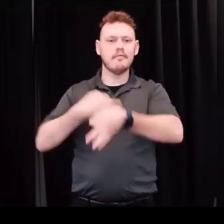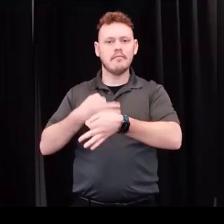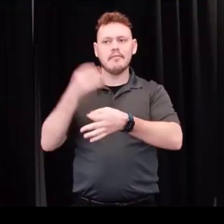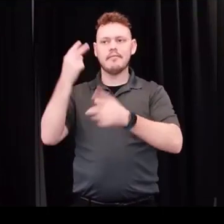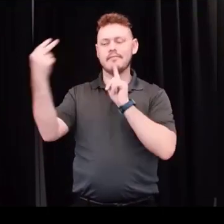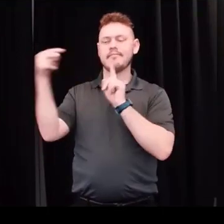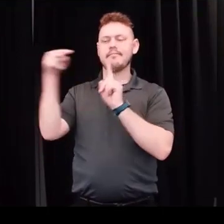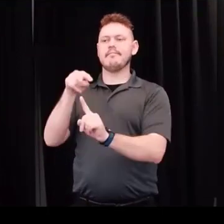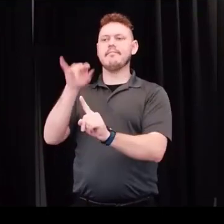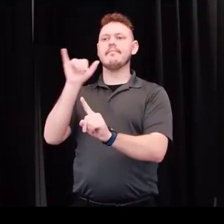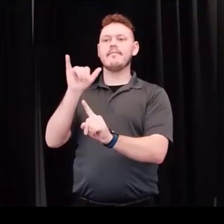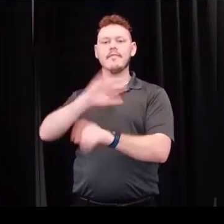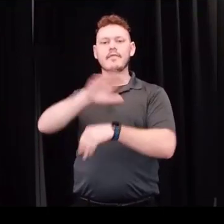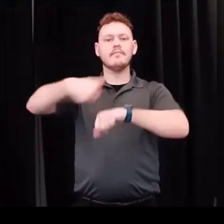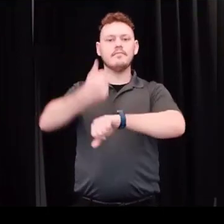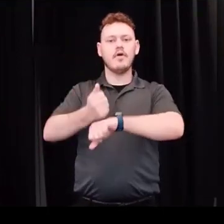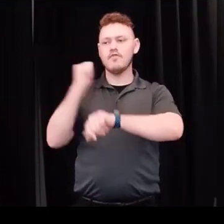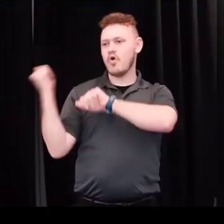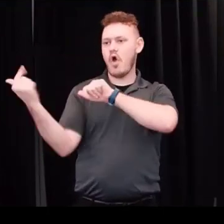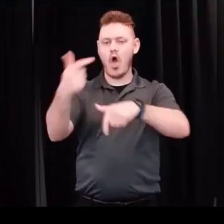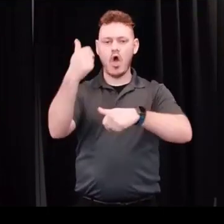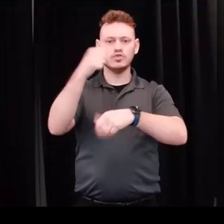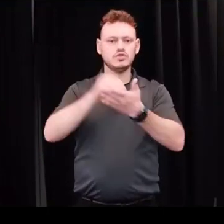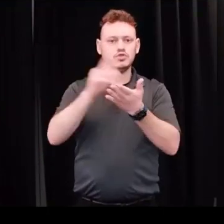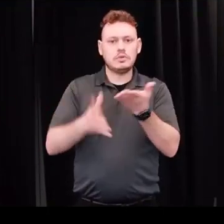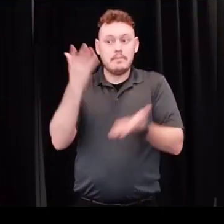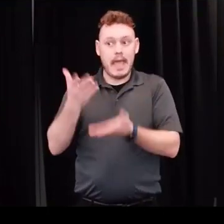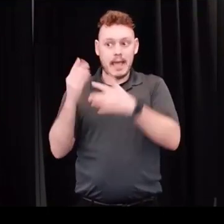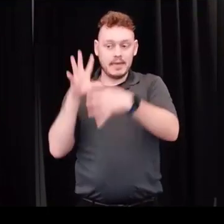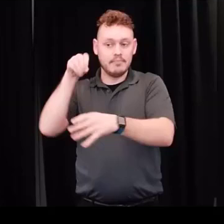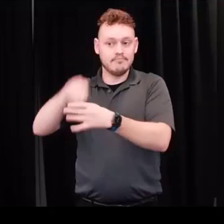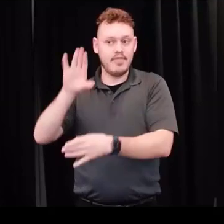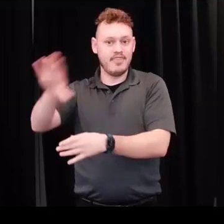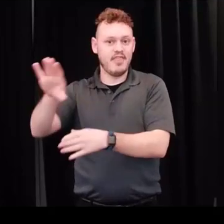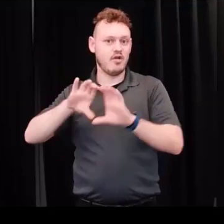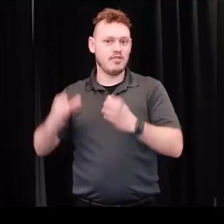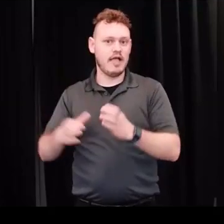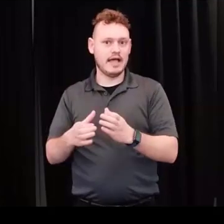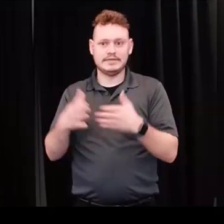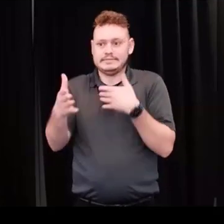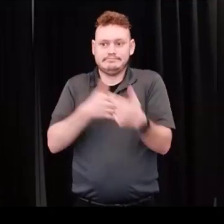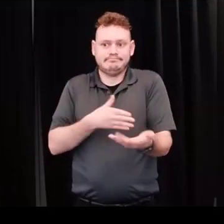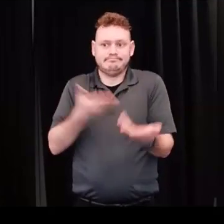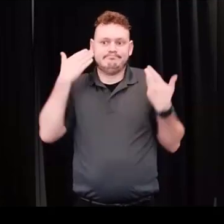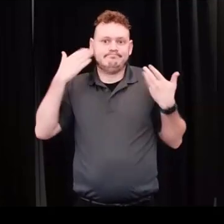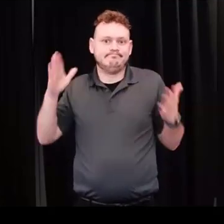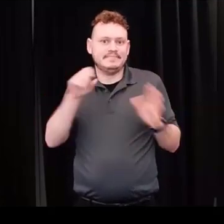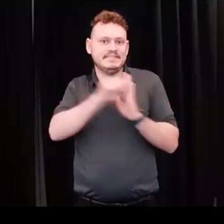students that might end up in their class in any given semester. So like we've said,